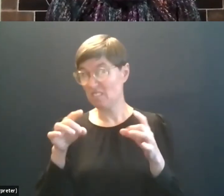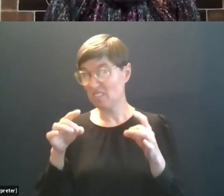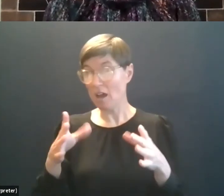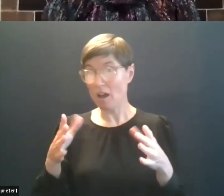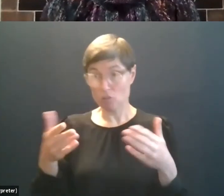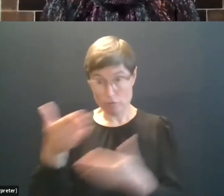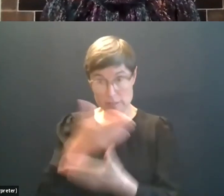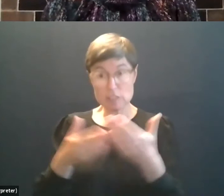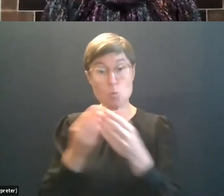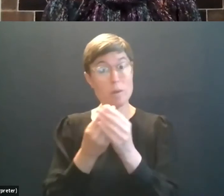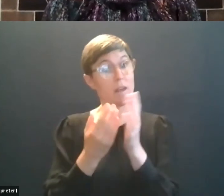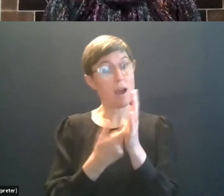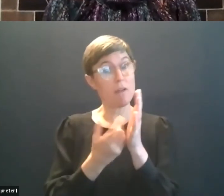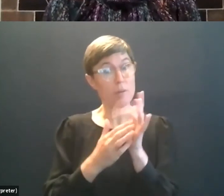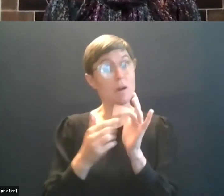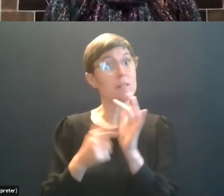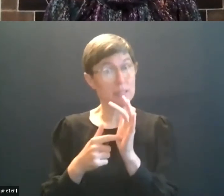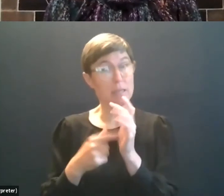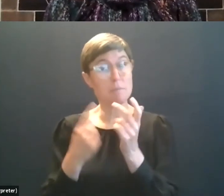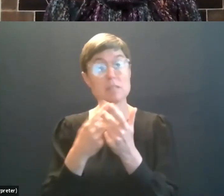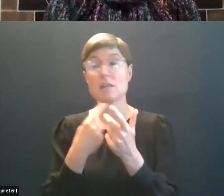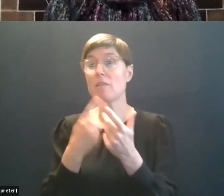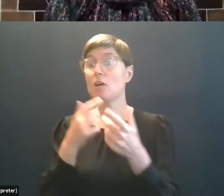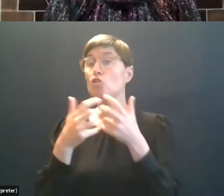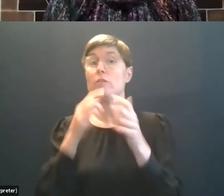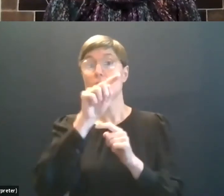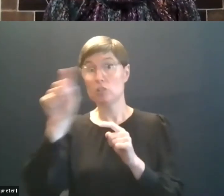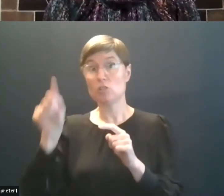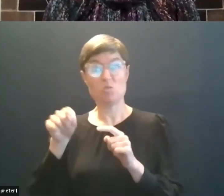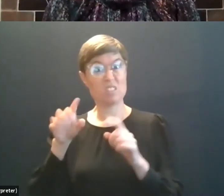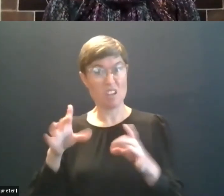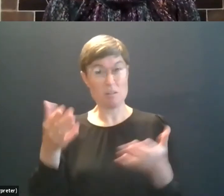RMIT and some other universities and I think it is a wonderful example of innovation in